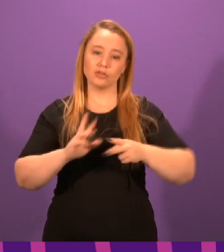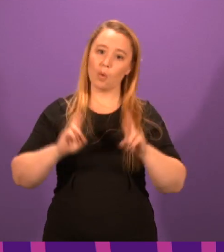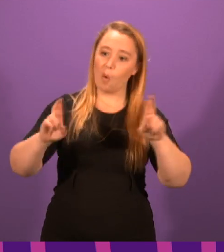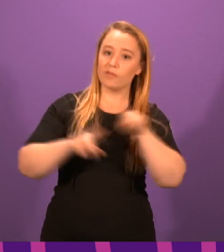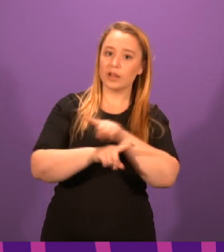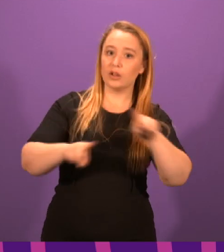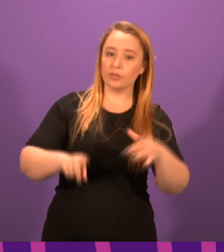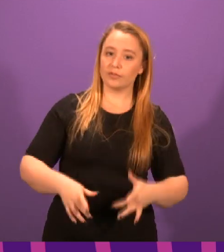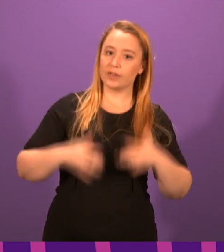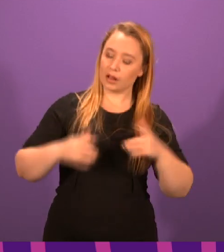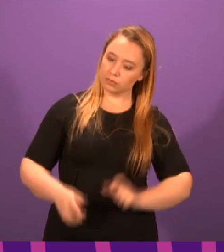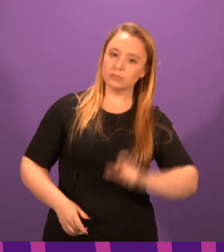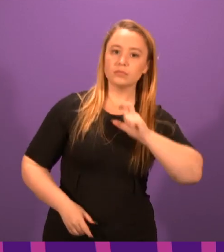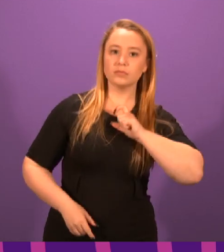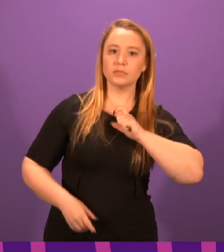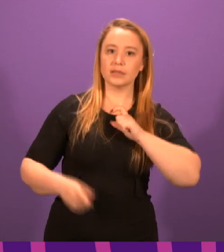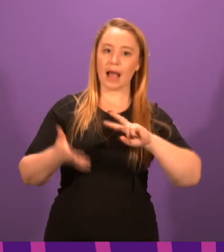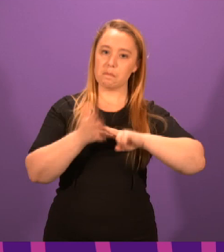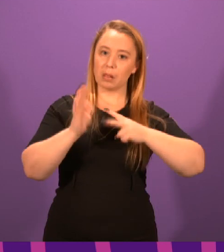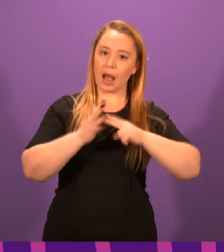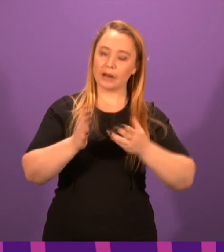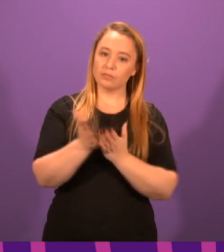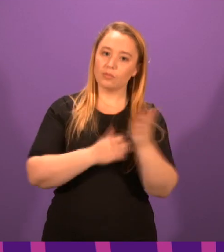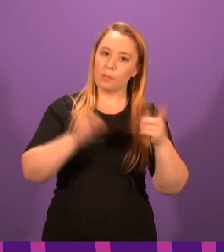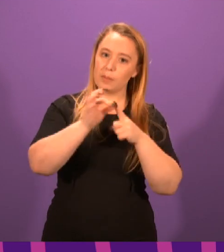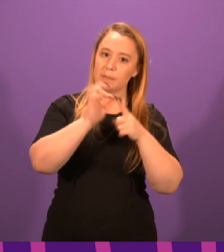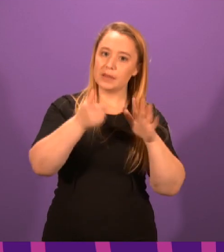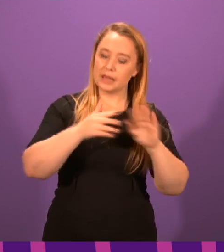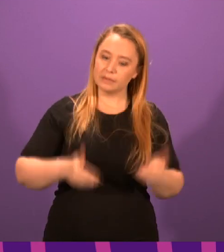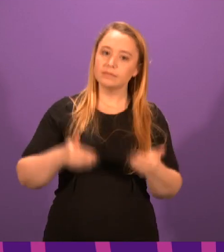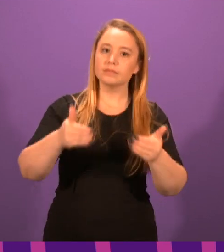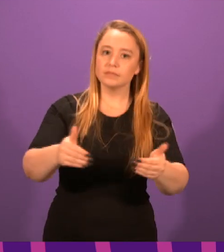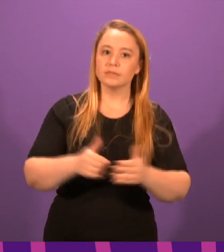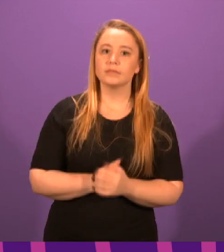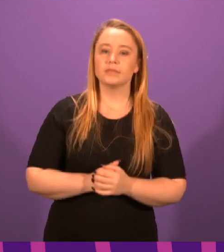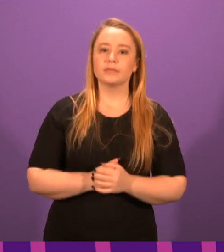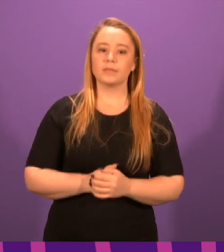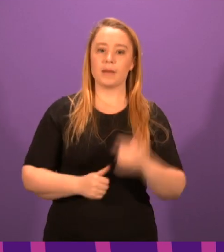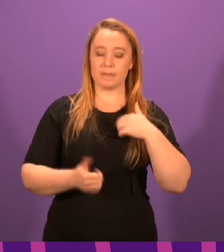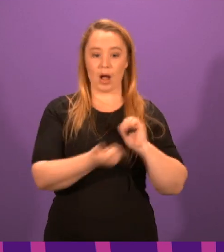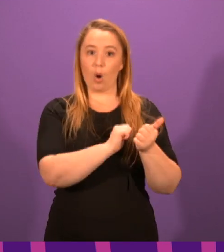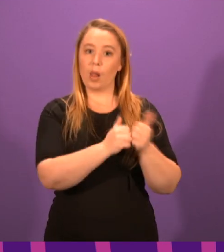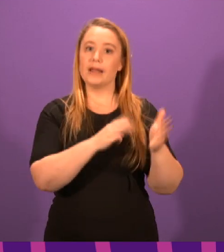the forward planning for PPE. As Ms Lennon knows, thanks to the efforts of my colleague Ivan McKee,